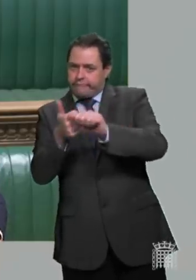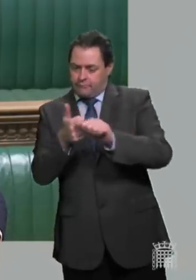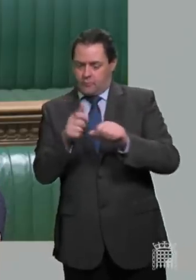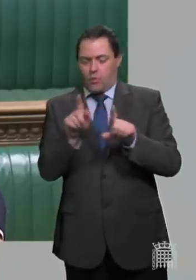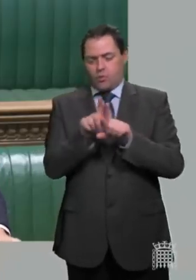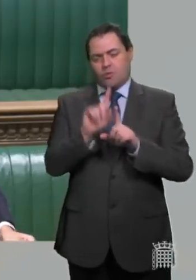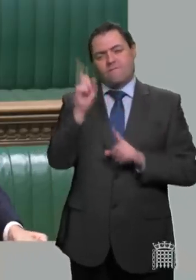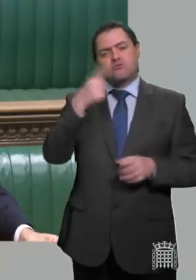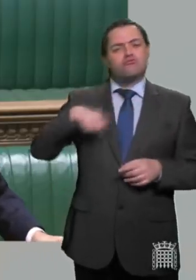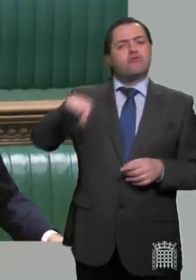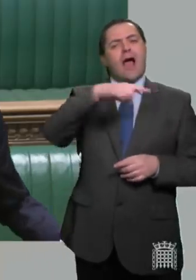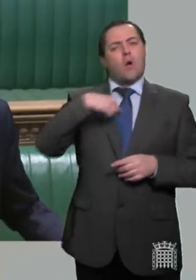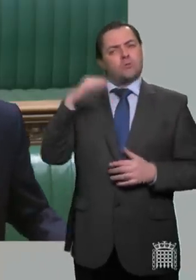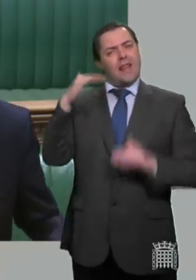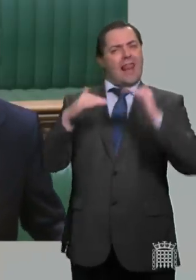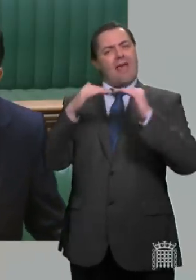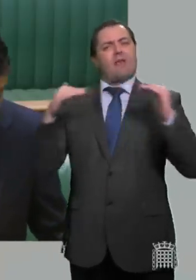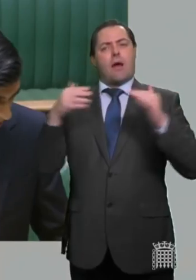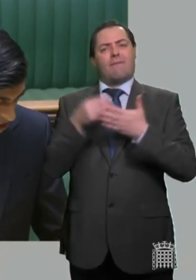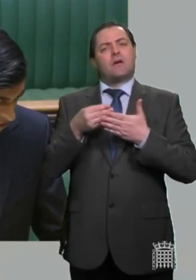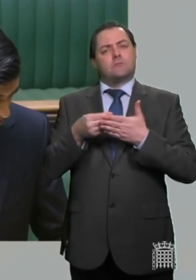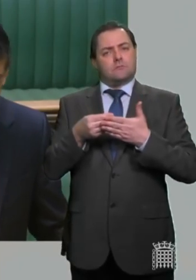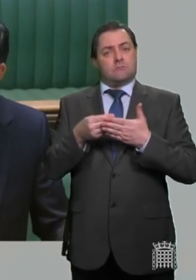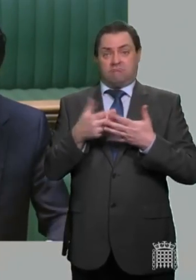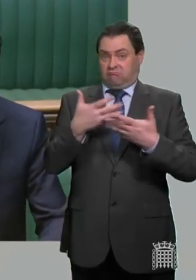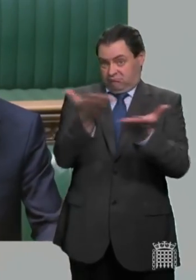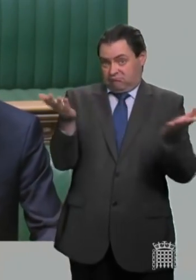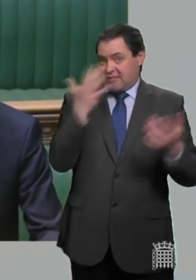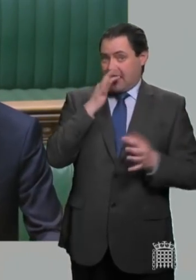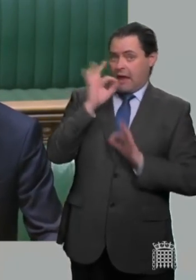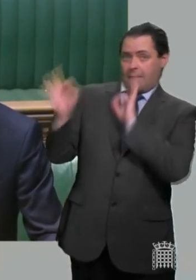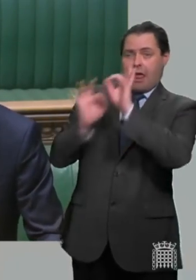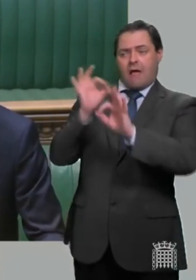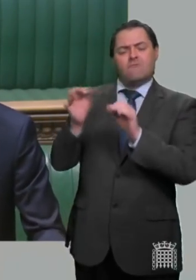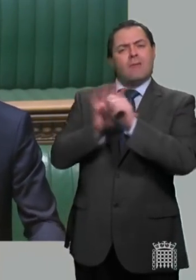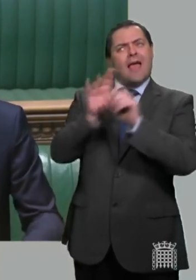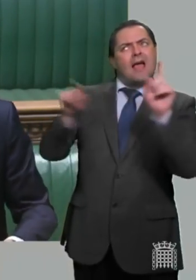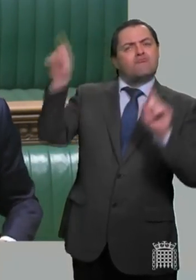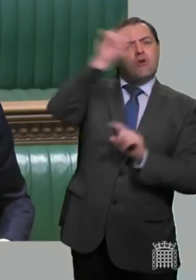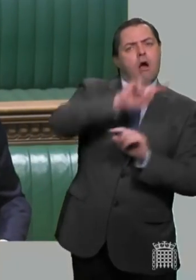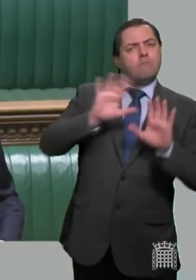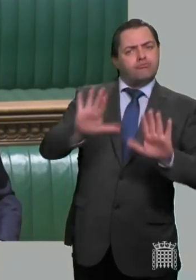the levelling up fund today, inviting applications from local areas across the United Kingdom.